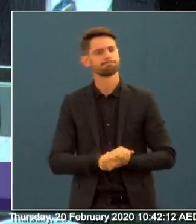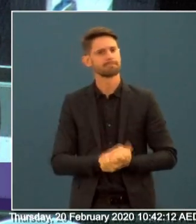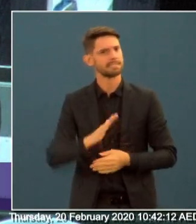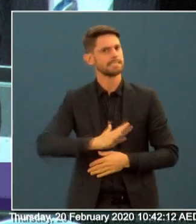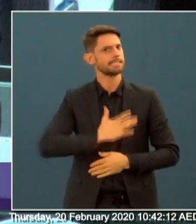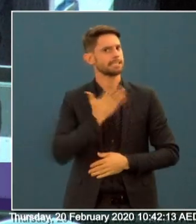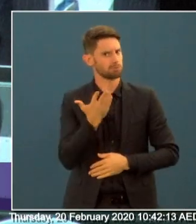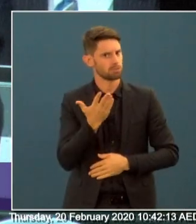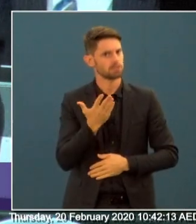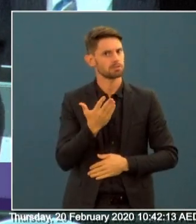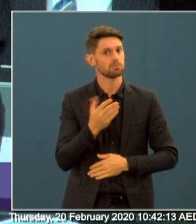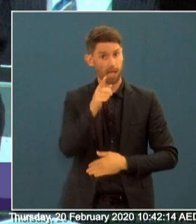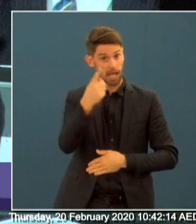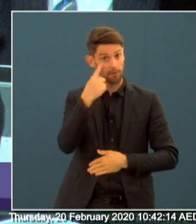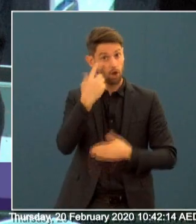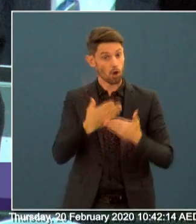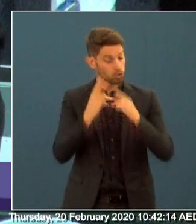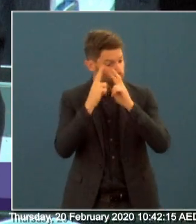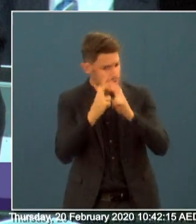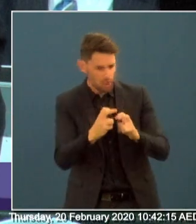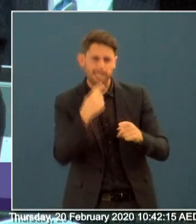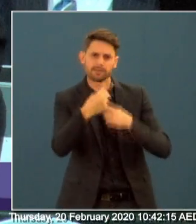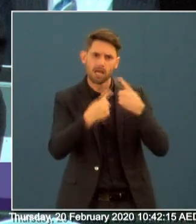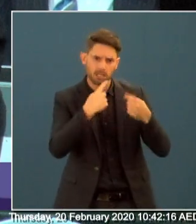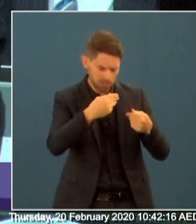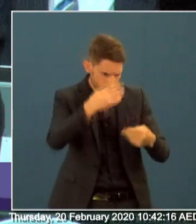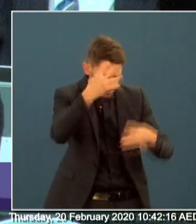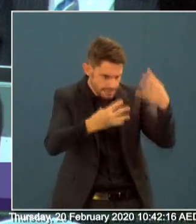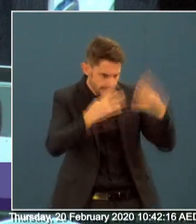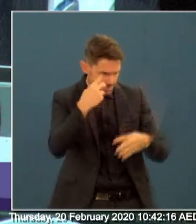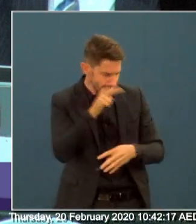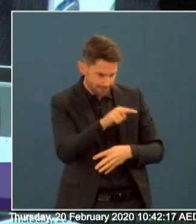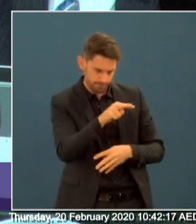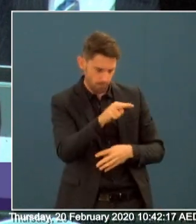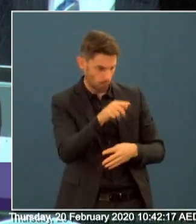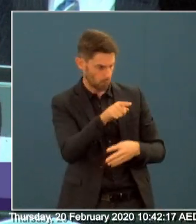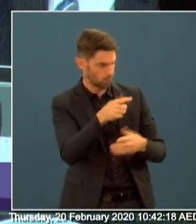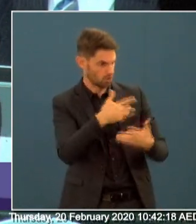by examining the research data. And that is in terms of the data that's available,